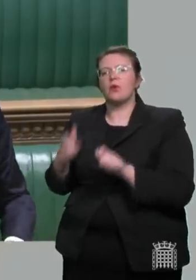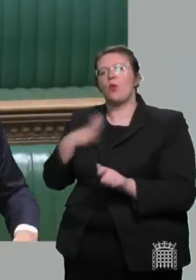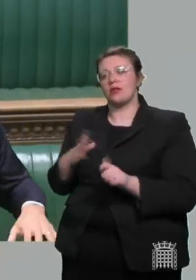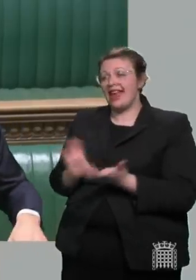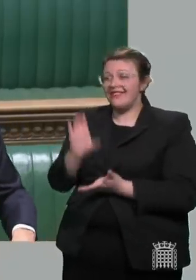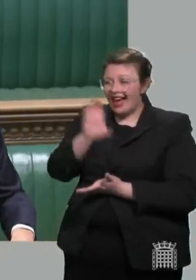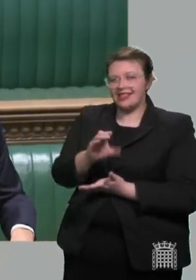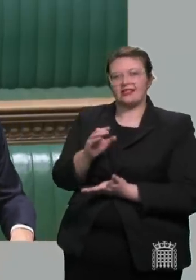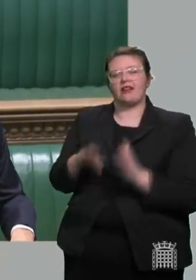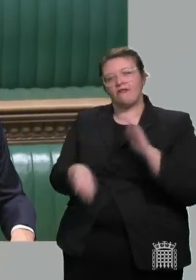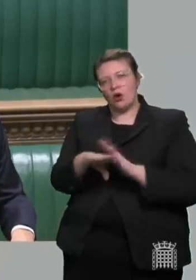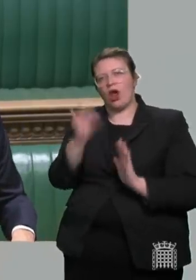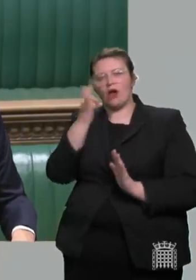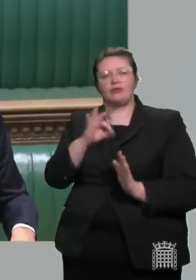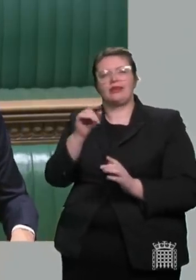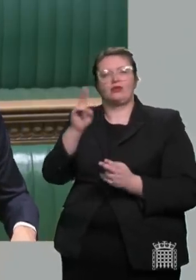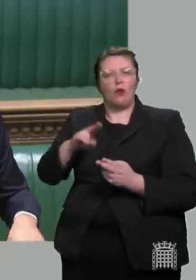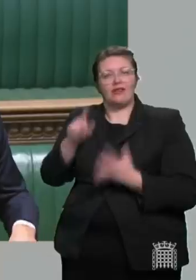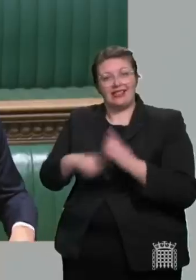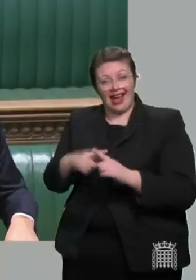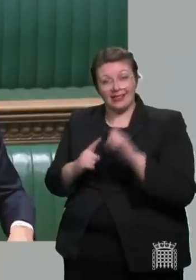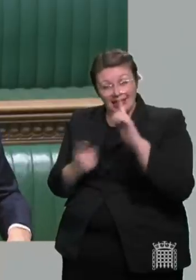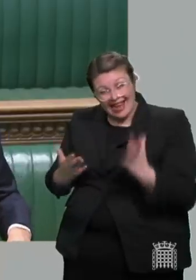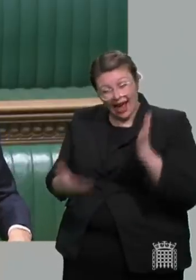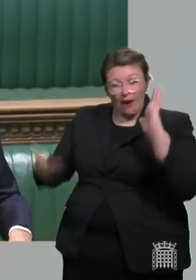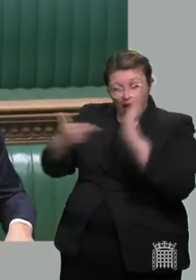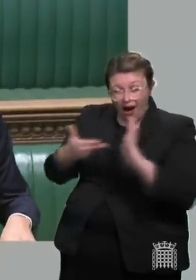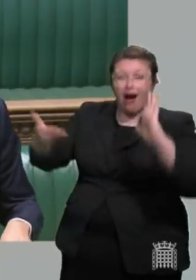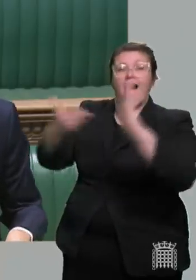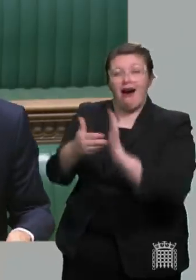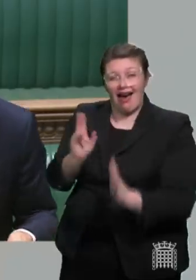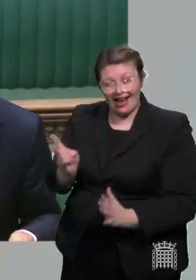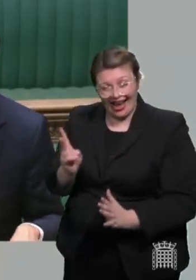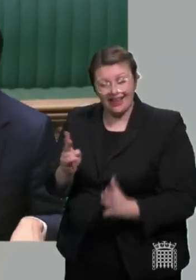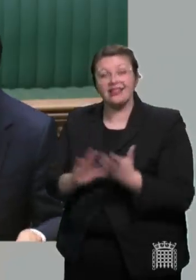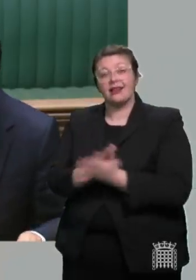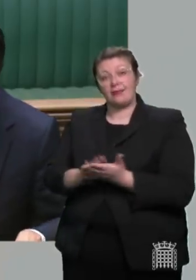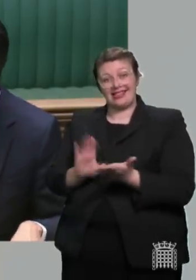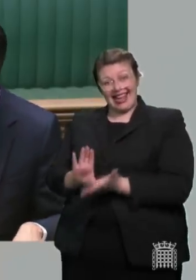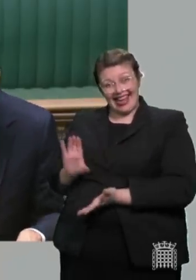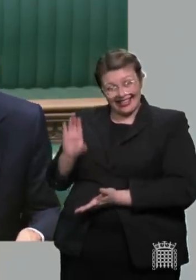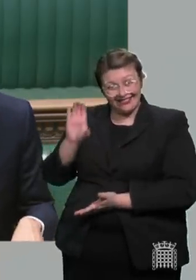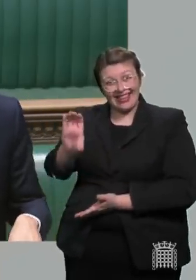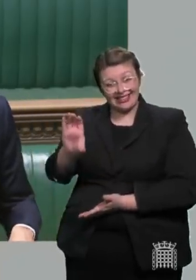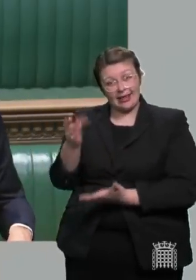with the super deduction they can now reduce their tax bill by 130% of the cost.